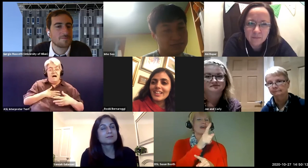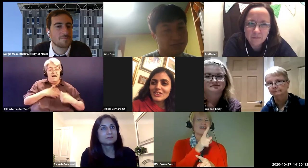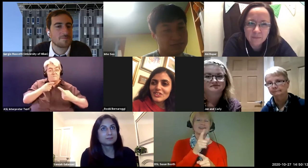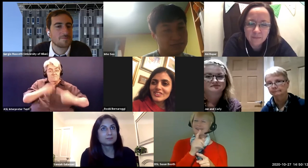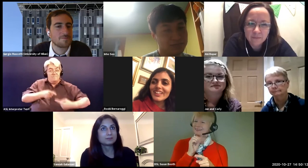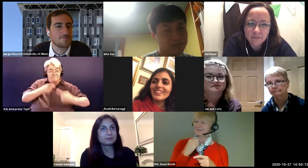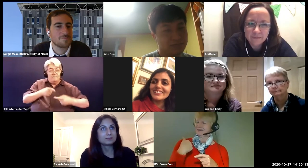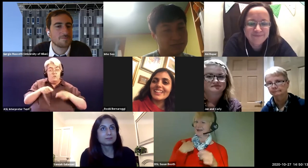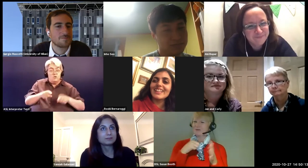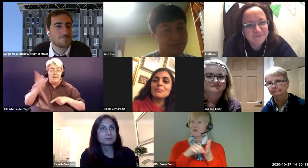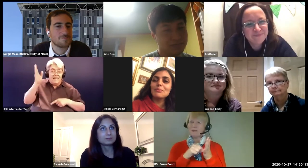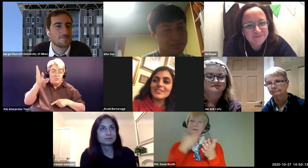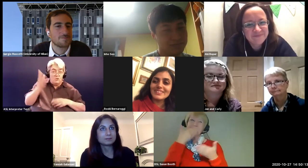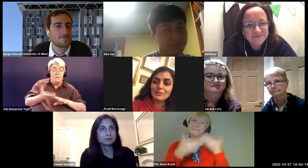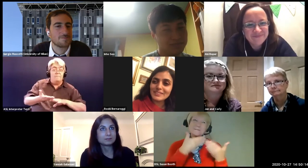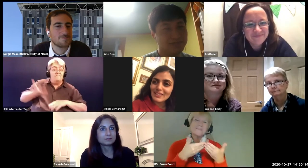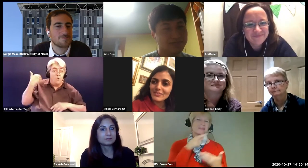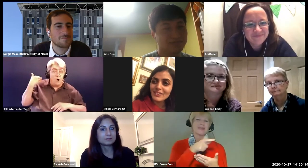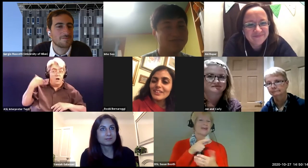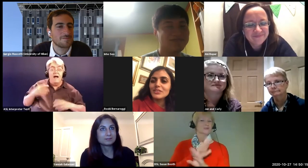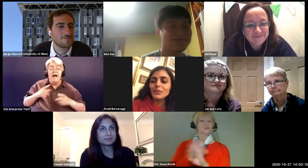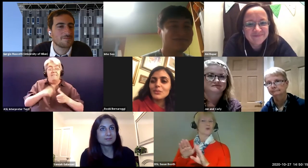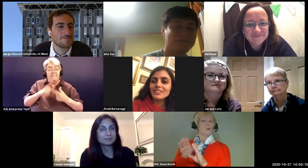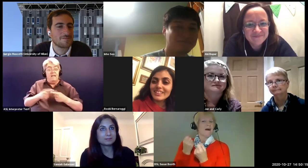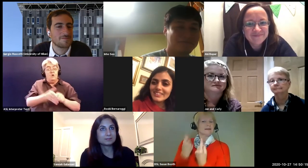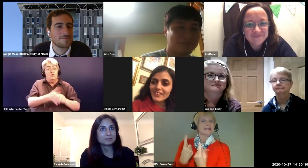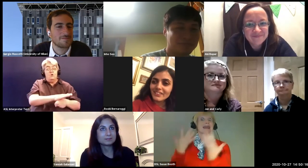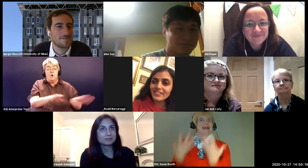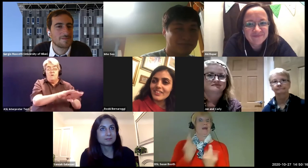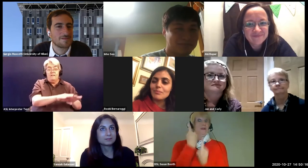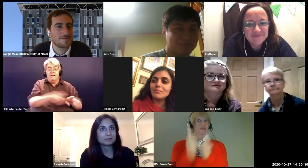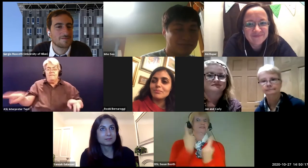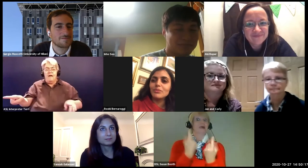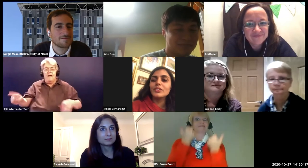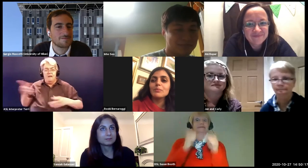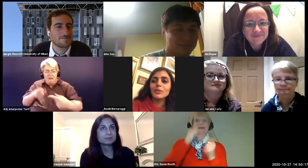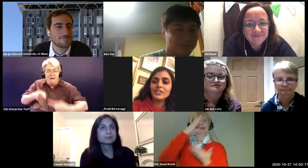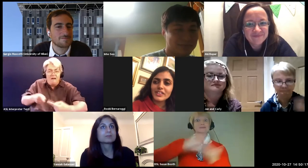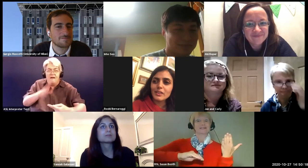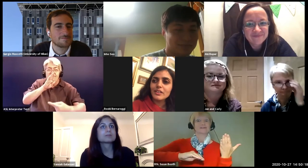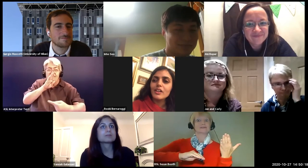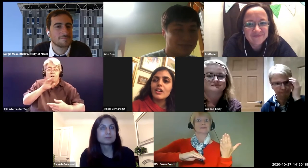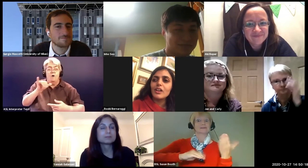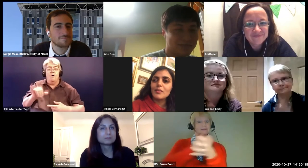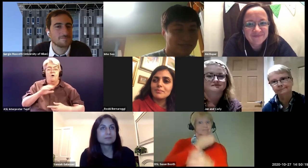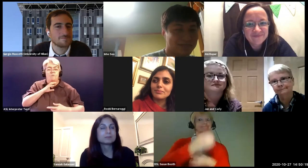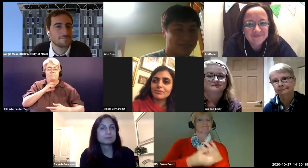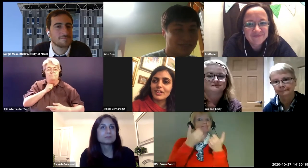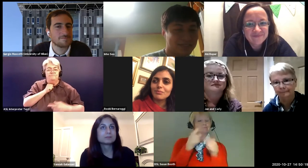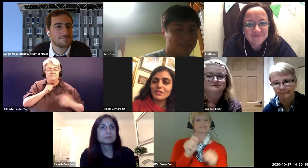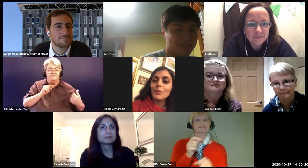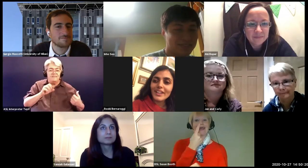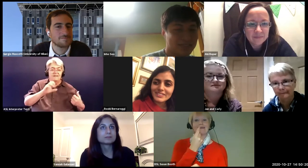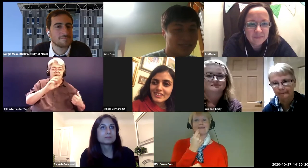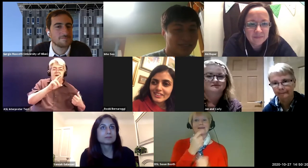lectures and they experienced themselves so it was easier for them to understand um the way I studied